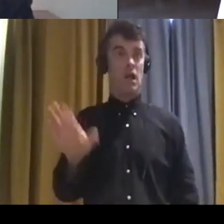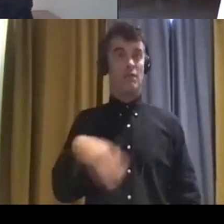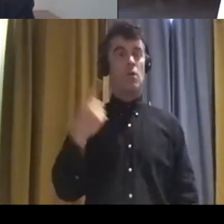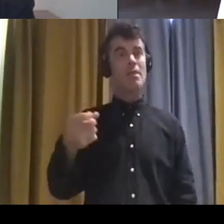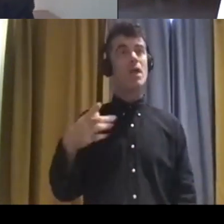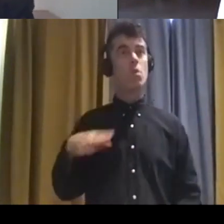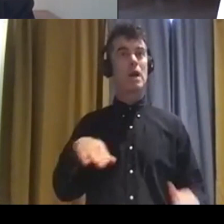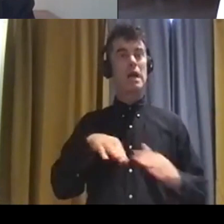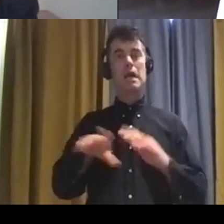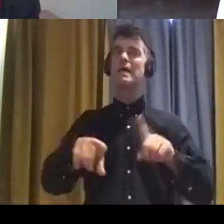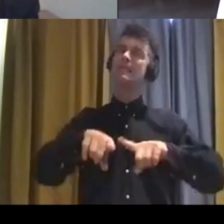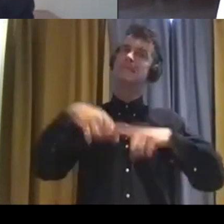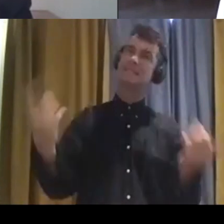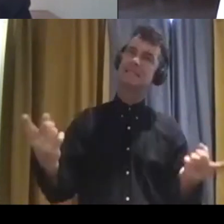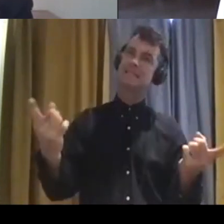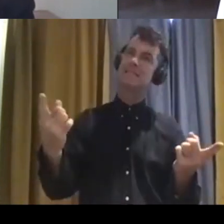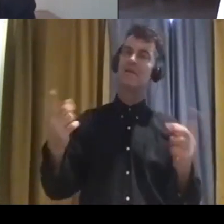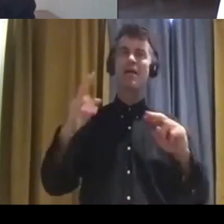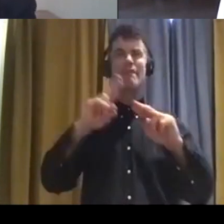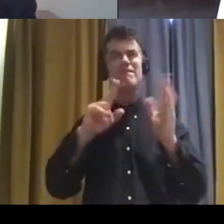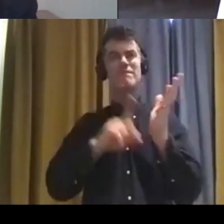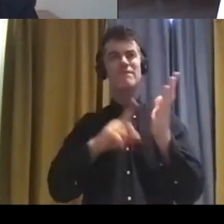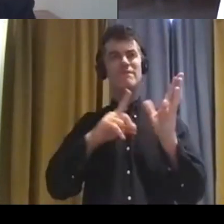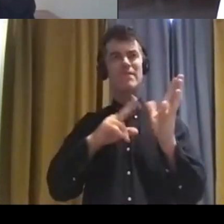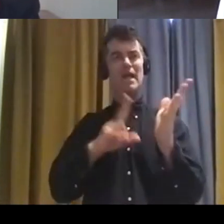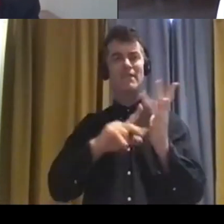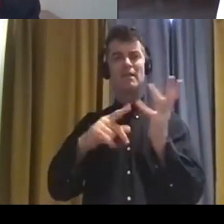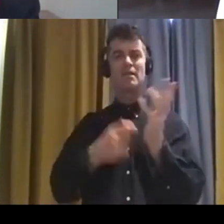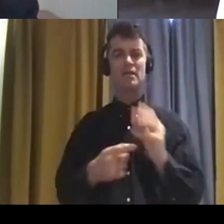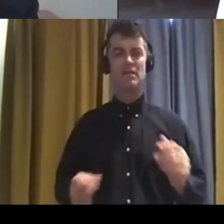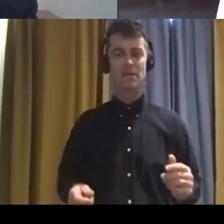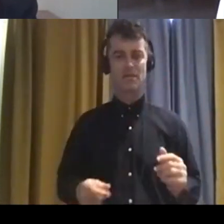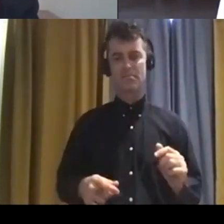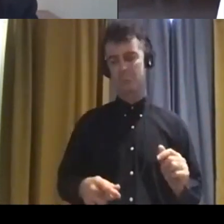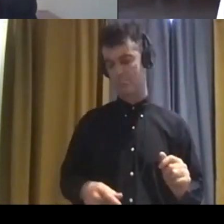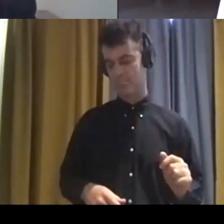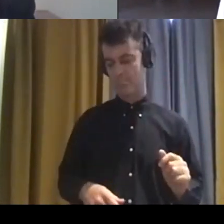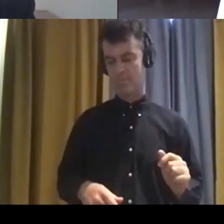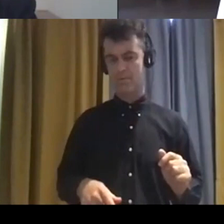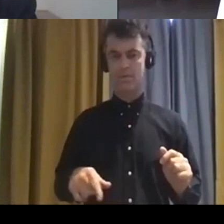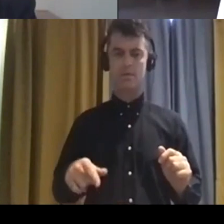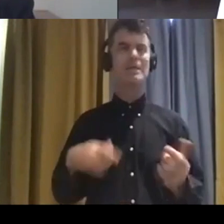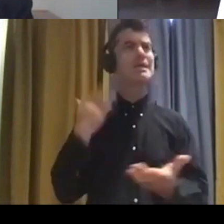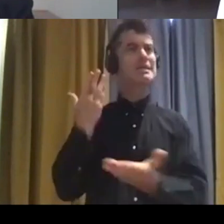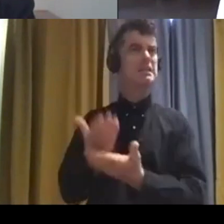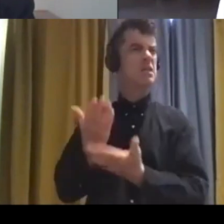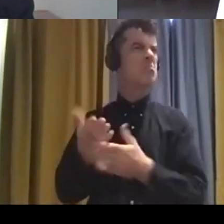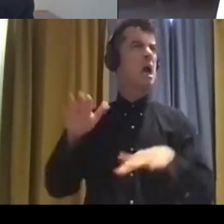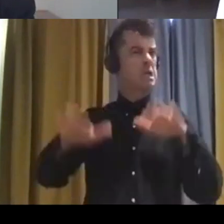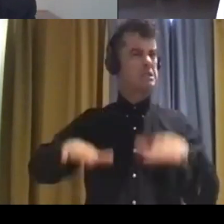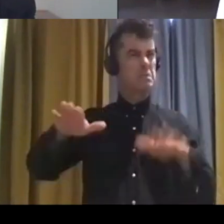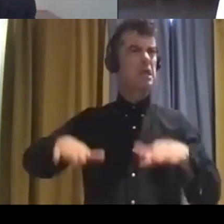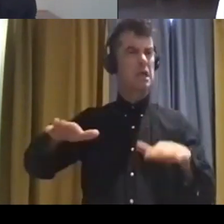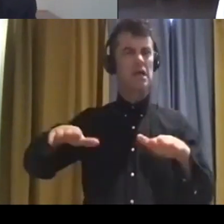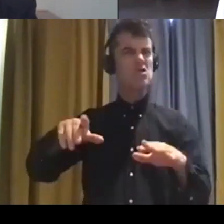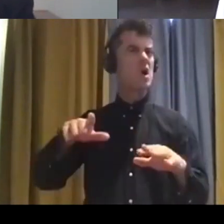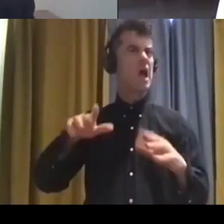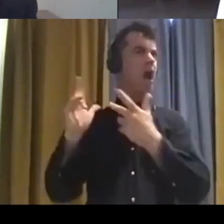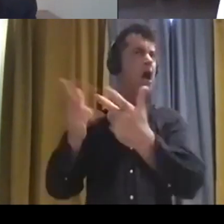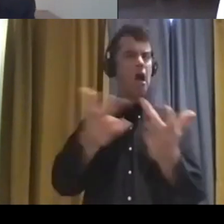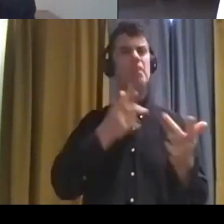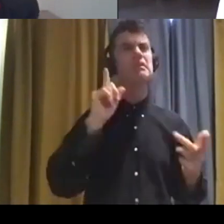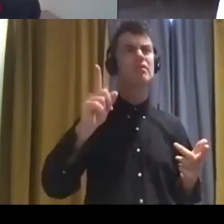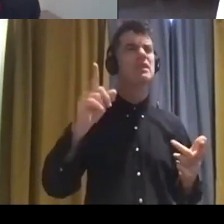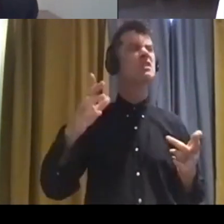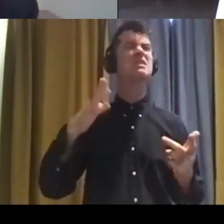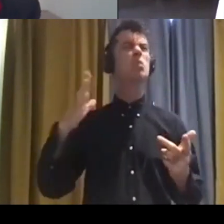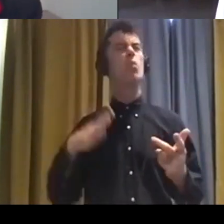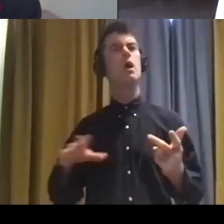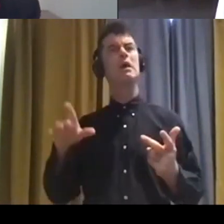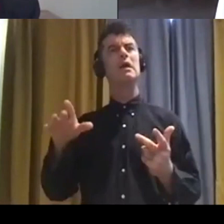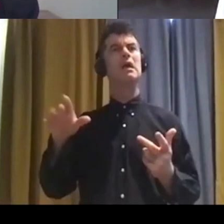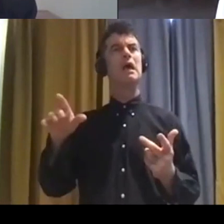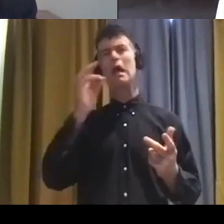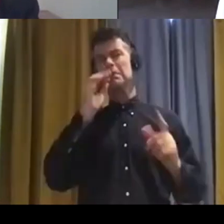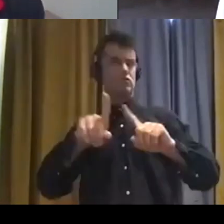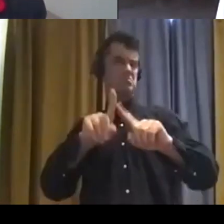right. The the demand is similar to everybody else, they just somewhat amplified. So very